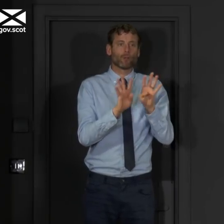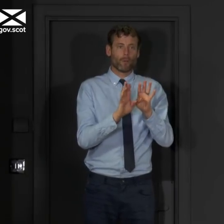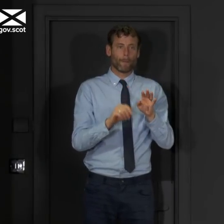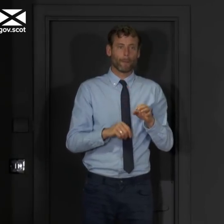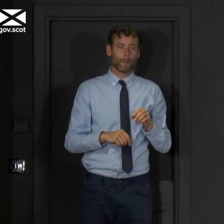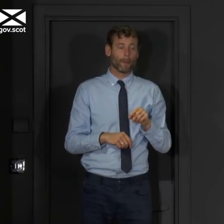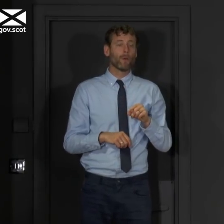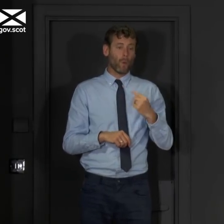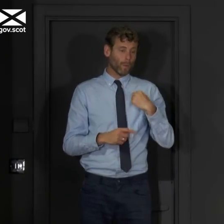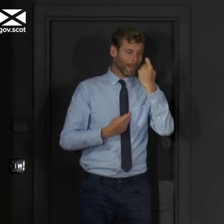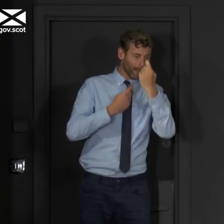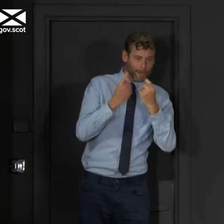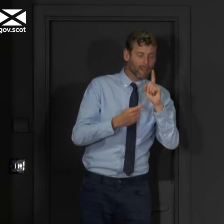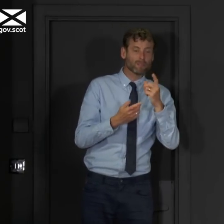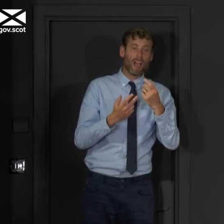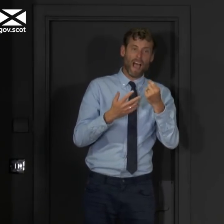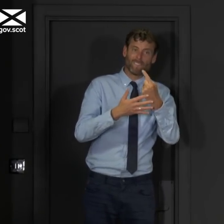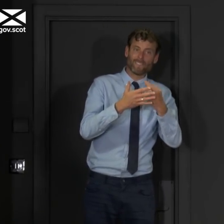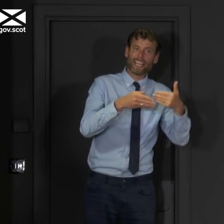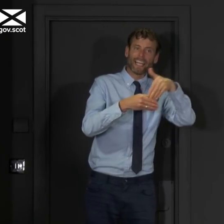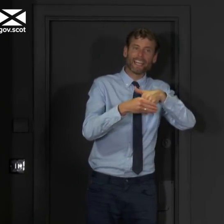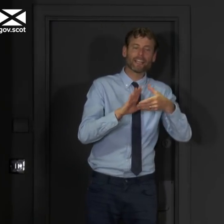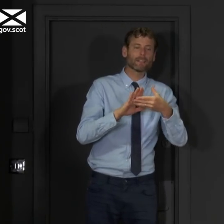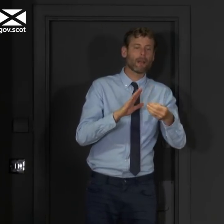like free school meal provision over the summer because we recognise there will be a need